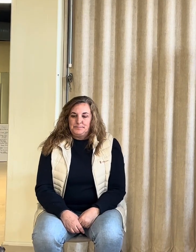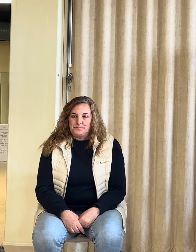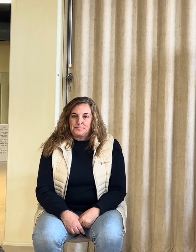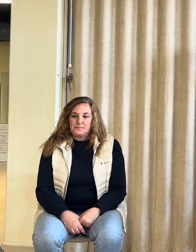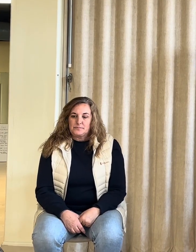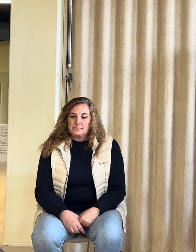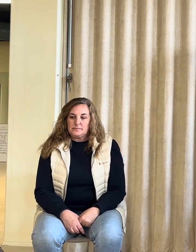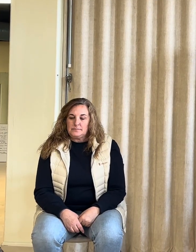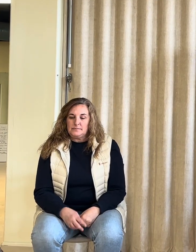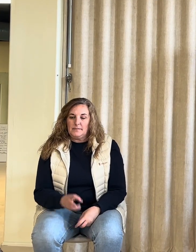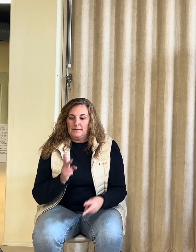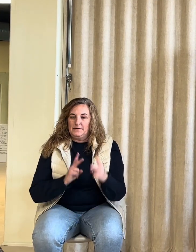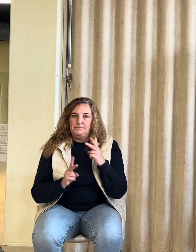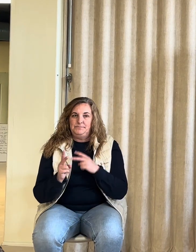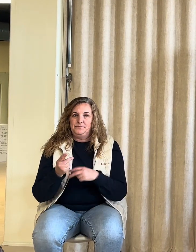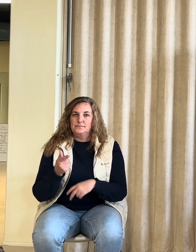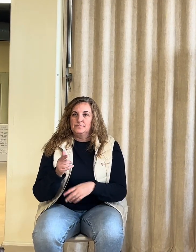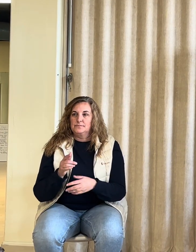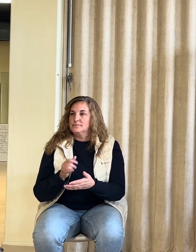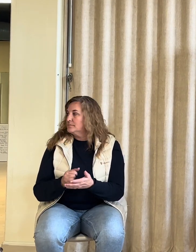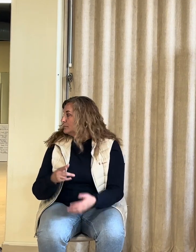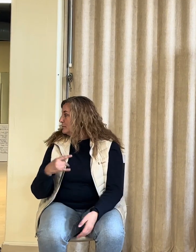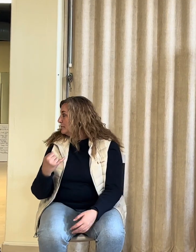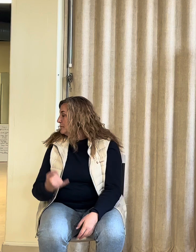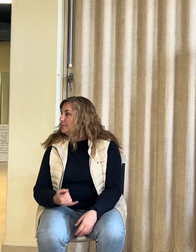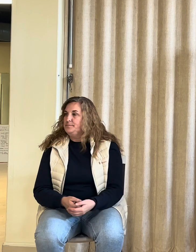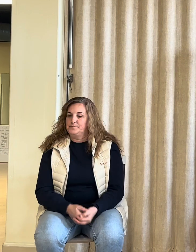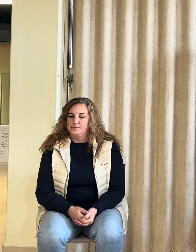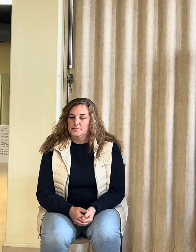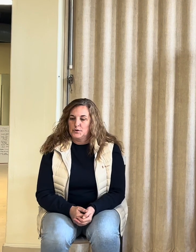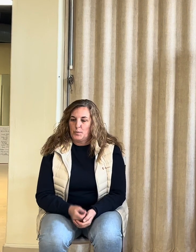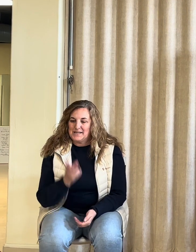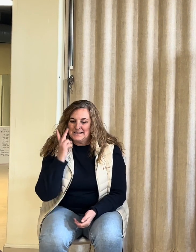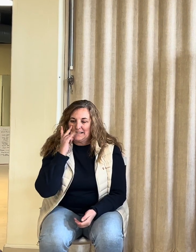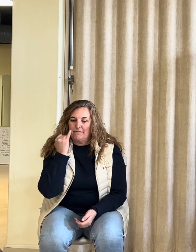Glen Allen Project at the table and see if there's anything that could help to make you